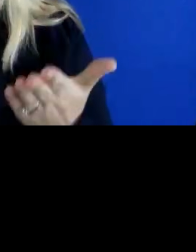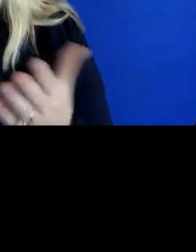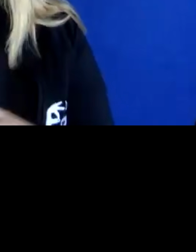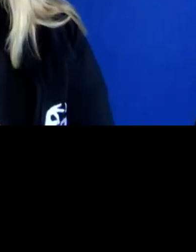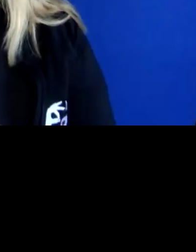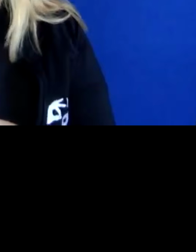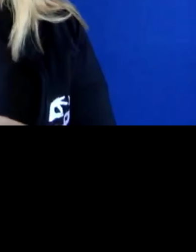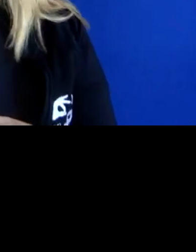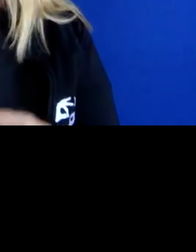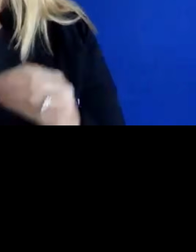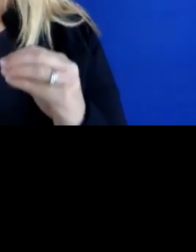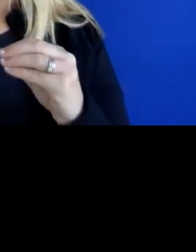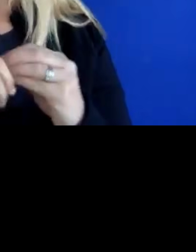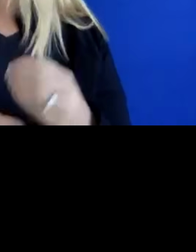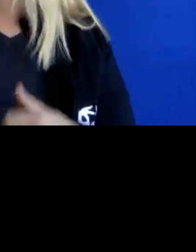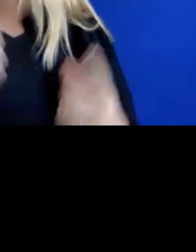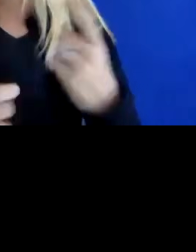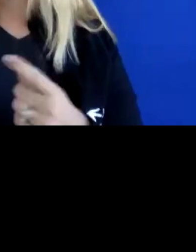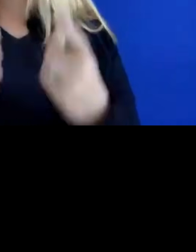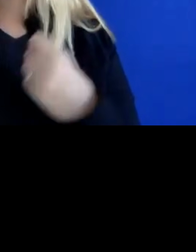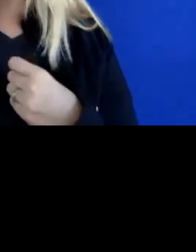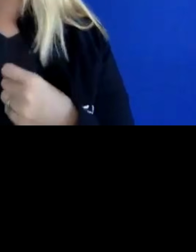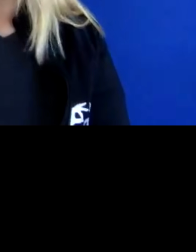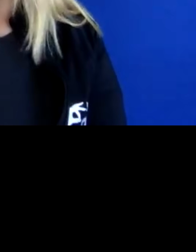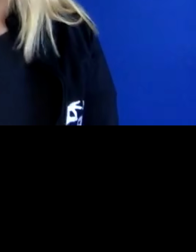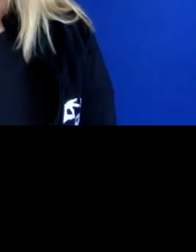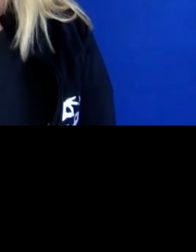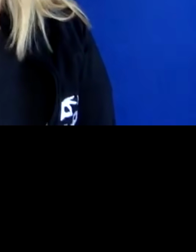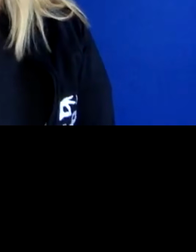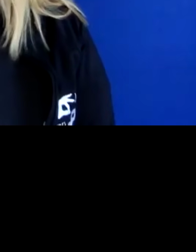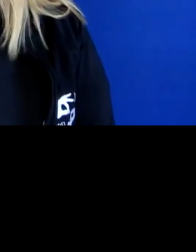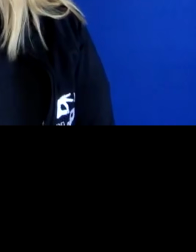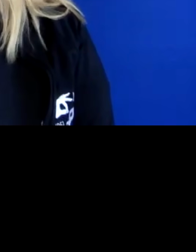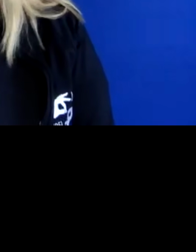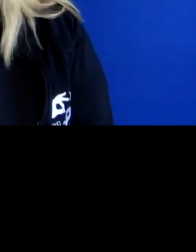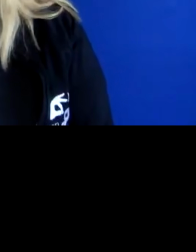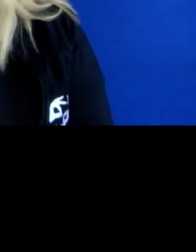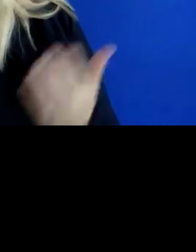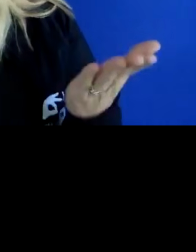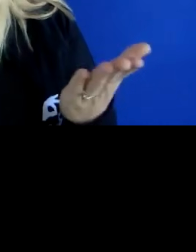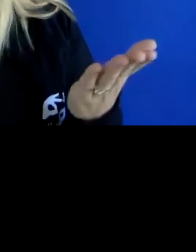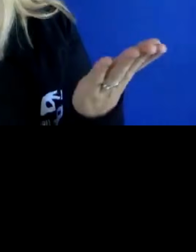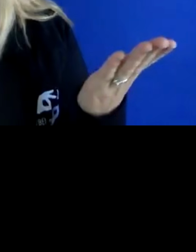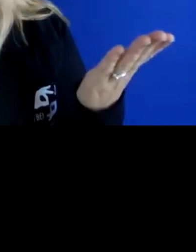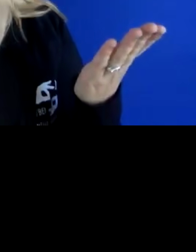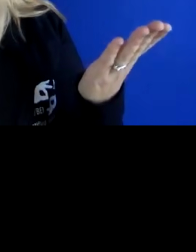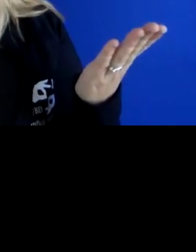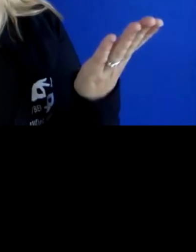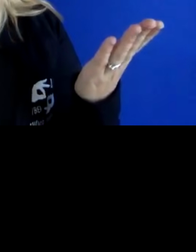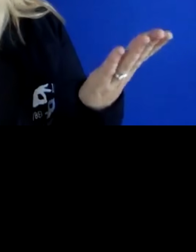or anything they'd like to add? Feel free to ask those. I was going to ask one question that came up for me because you demoed --